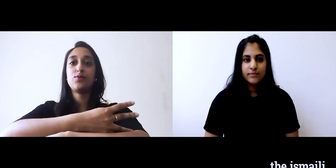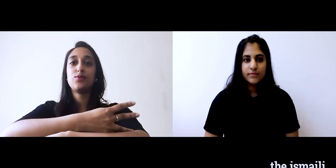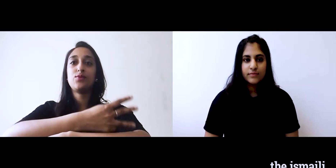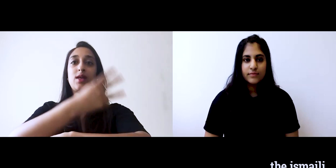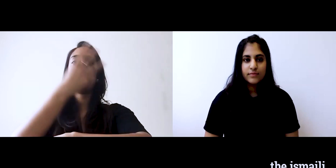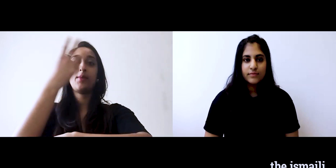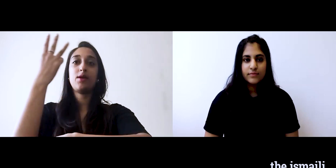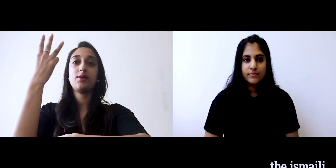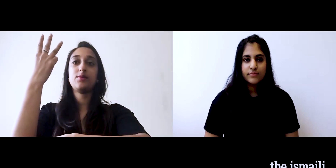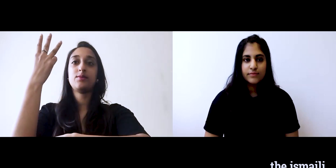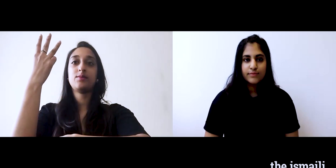Rainbow